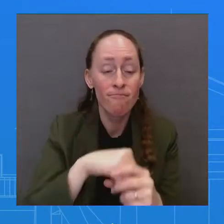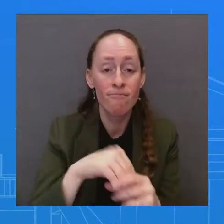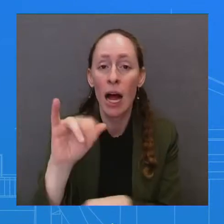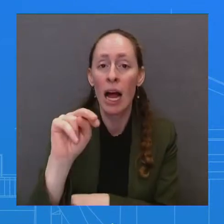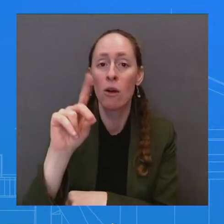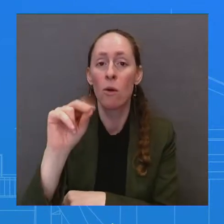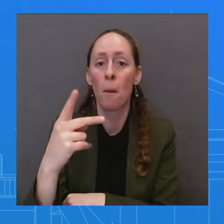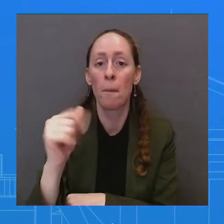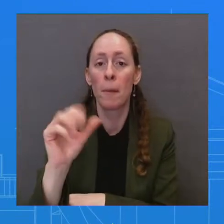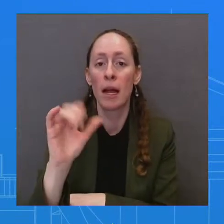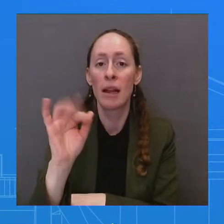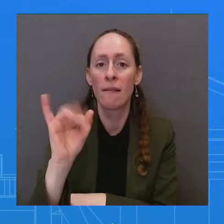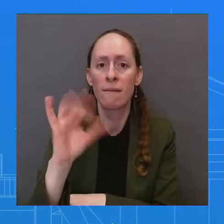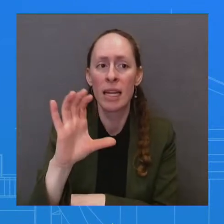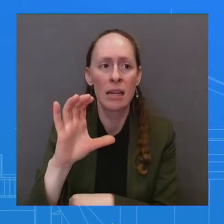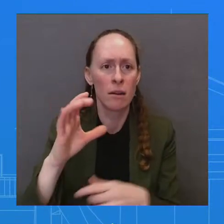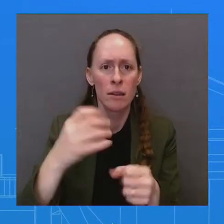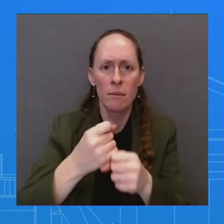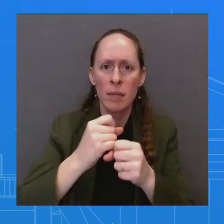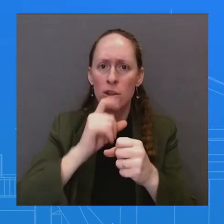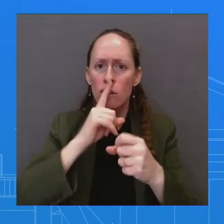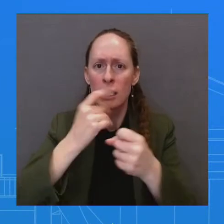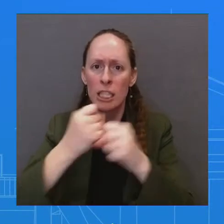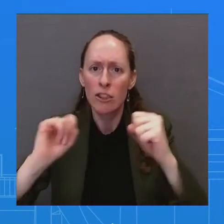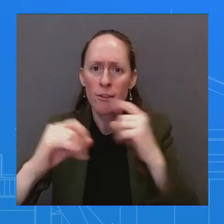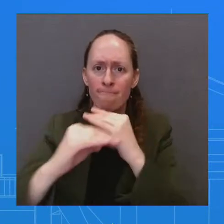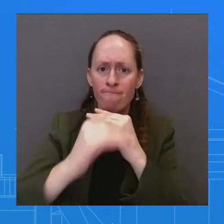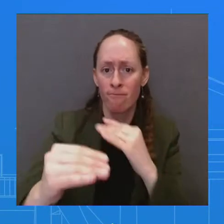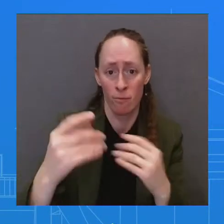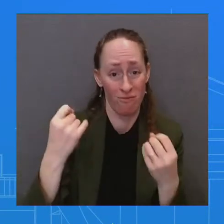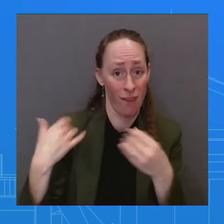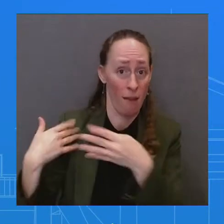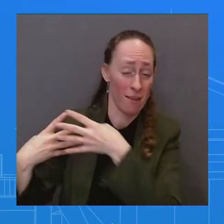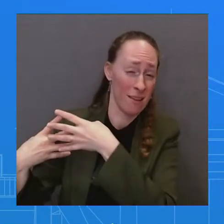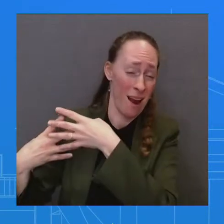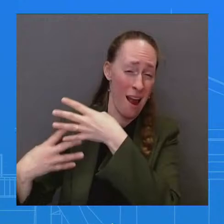on any given day. The Press: May I also ask how the concerns here